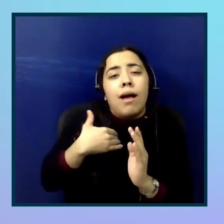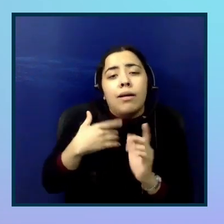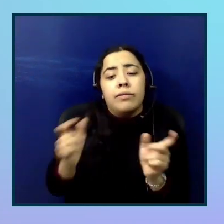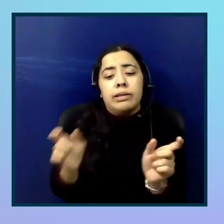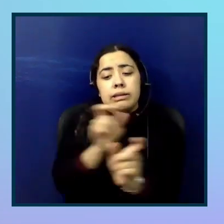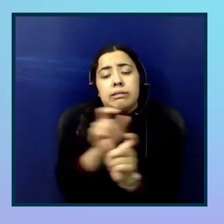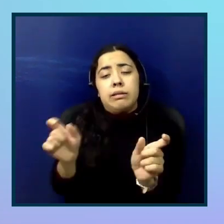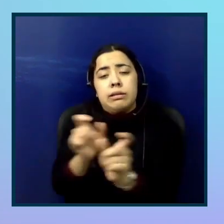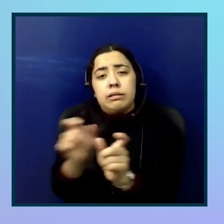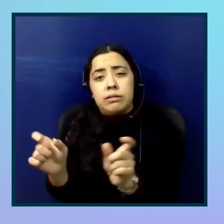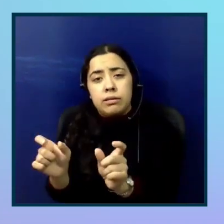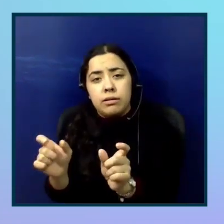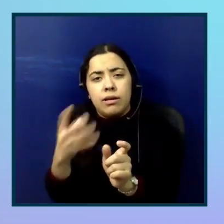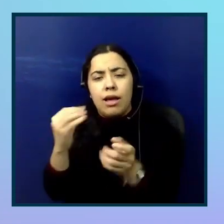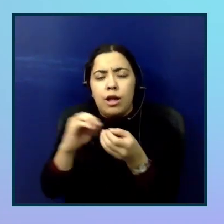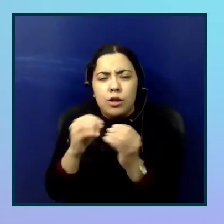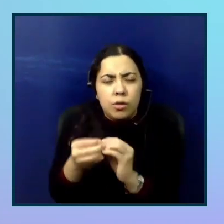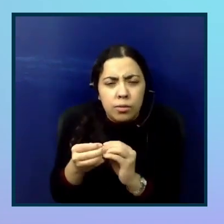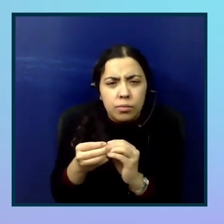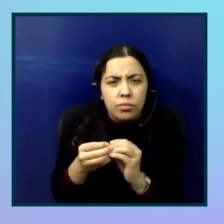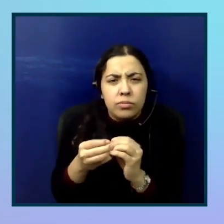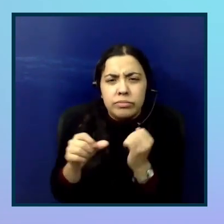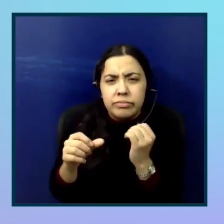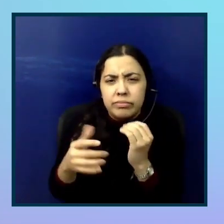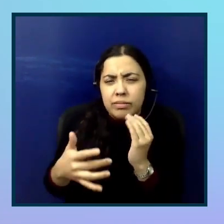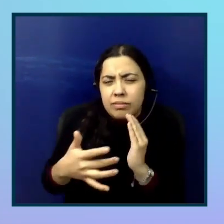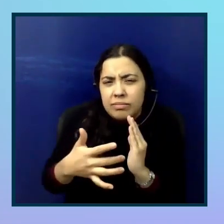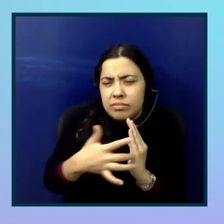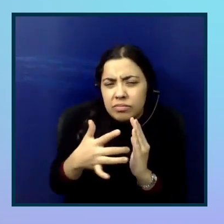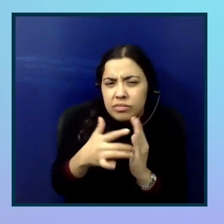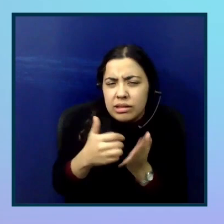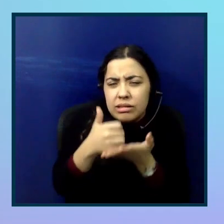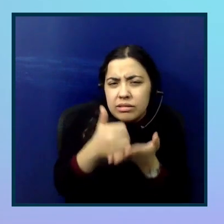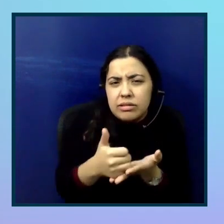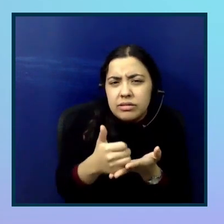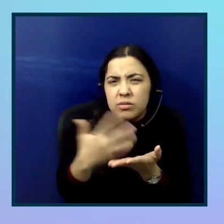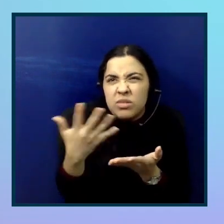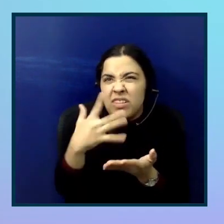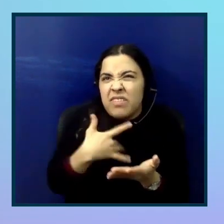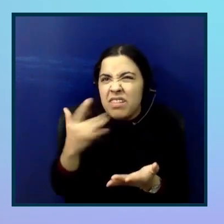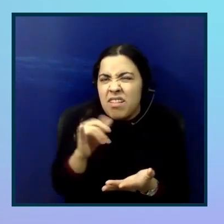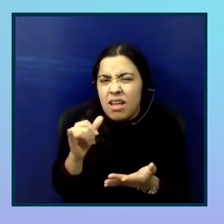with reading numbers. Wow. They've rules. Yeah, let's do a whole presentation on that one.